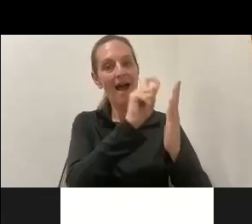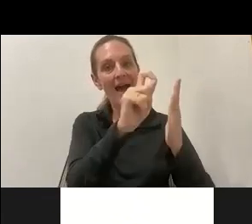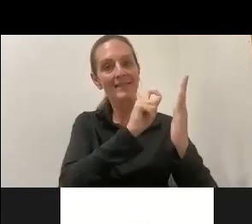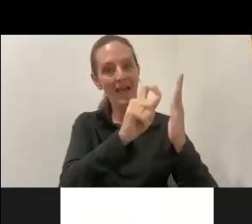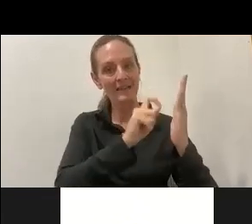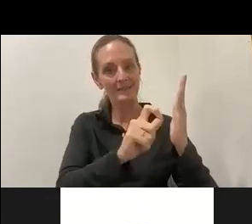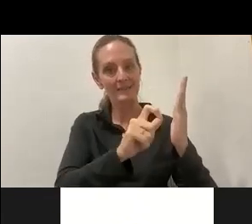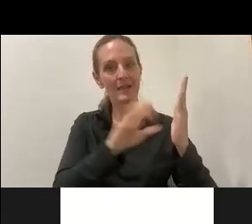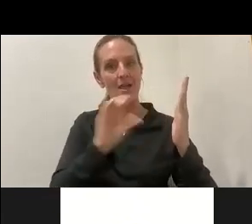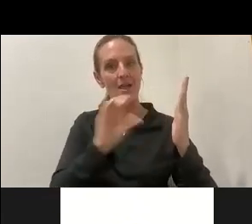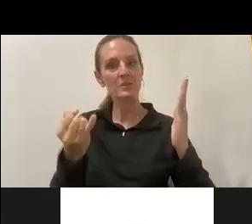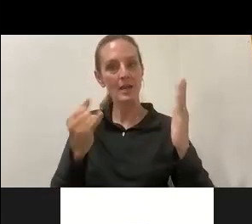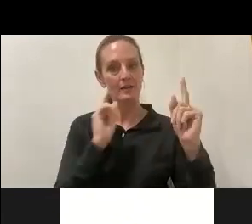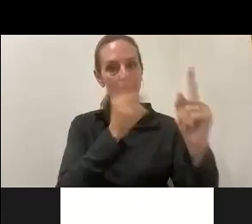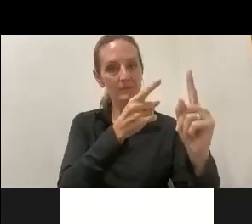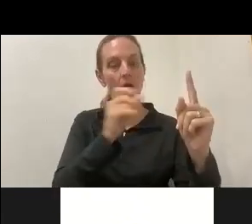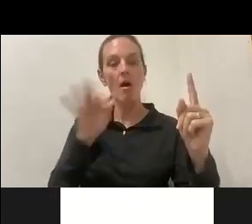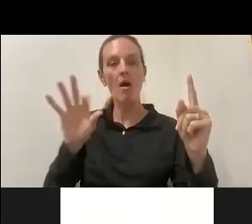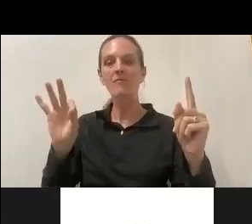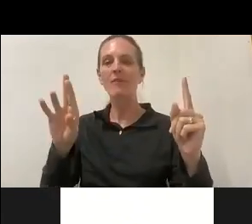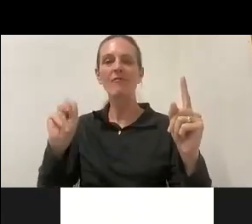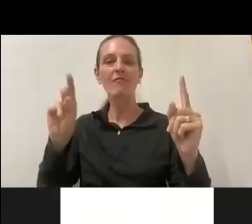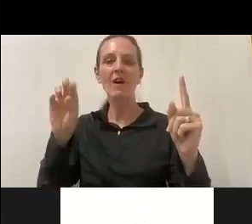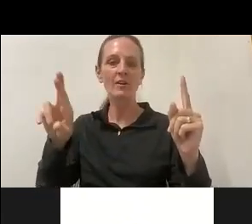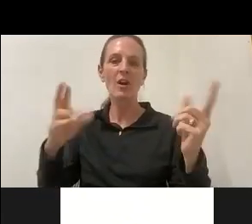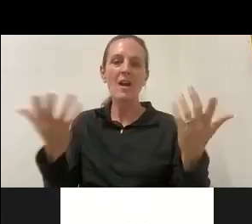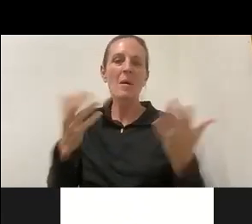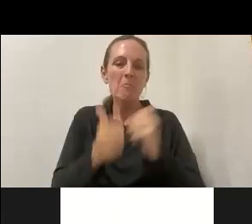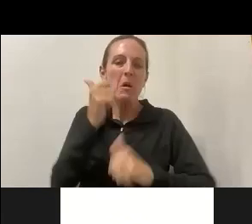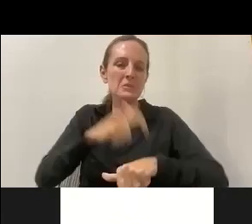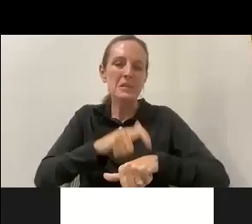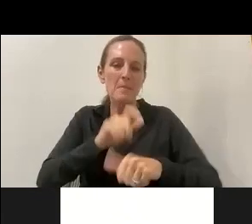funder. Usually, it is written in there, and there will be like two main priorities and the grant